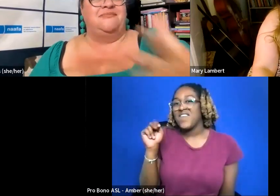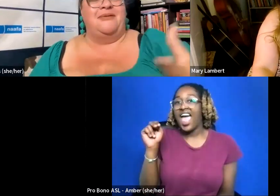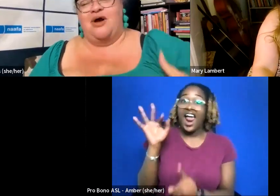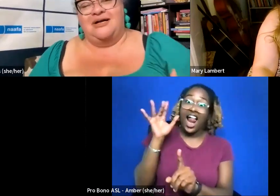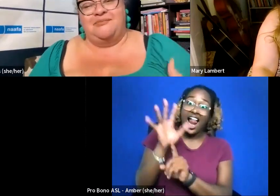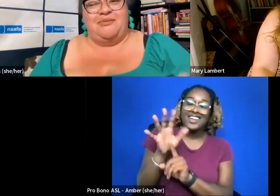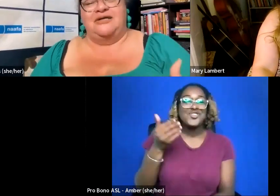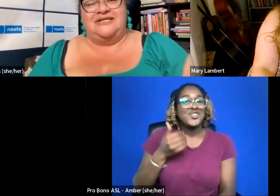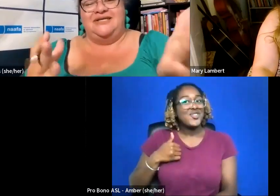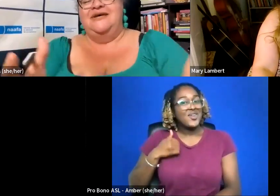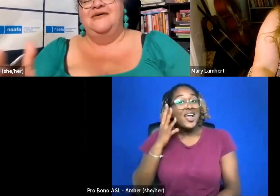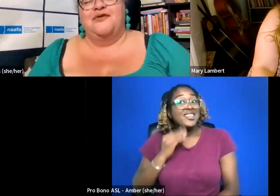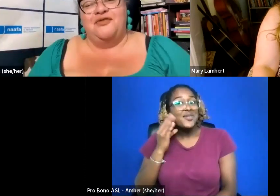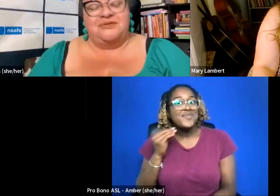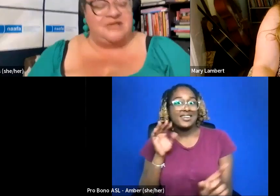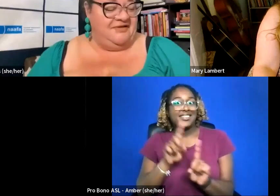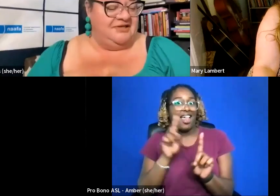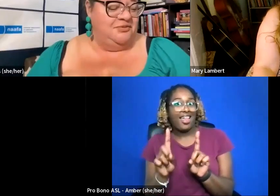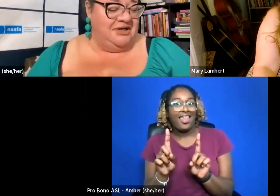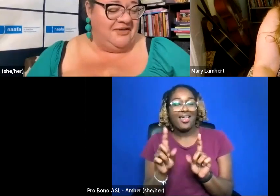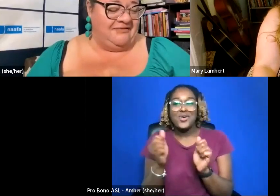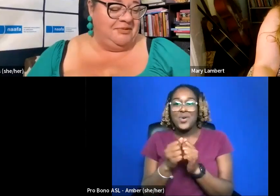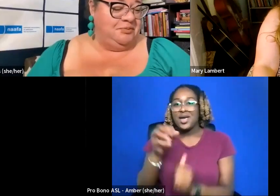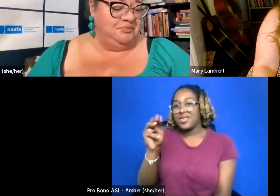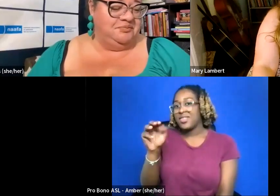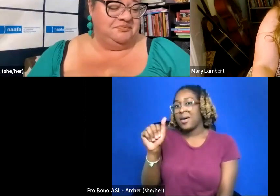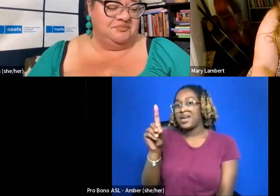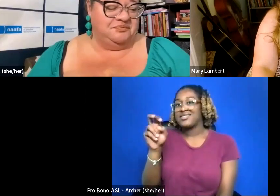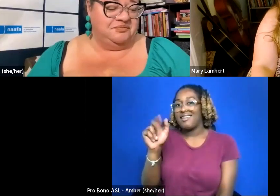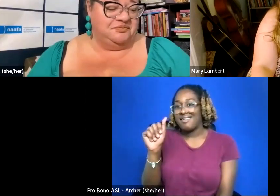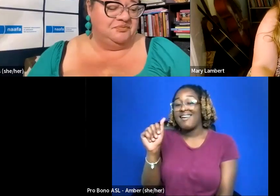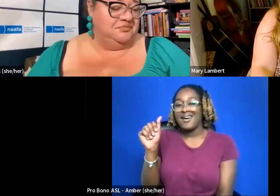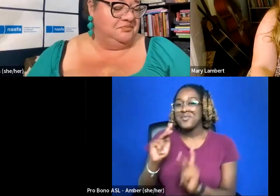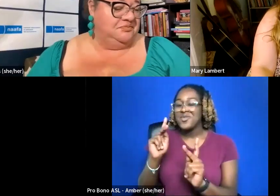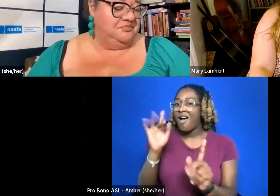by proxy by proxy for the Madonna fans who want to hear that from you. Totally.